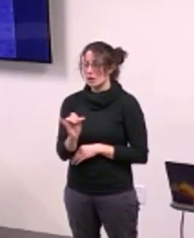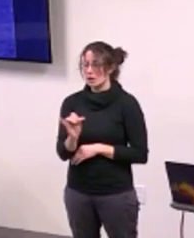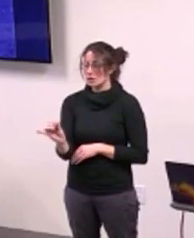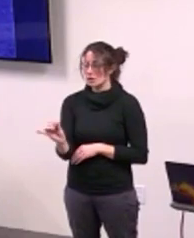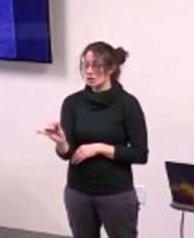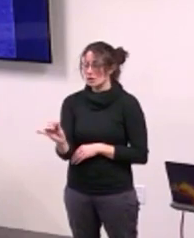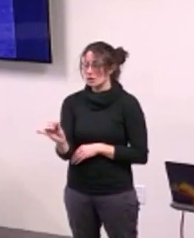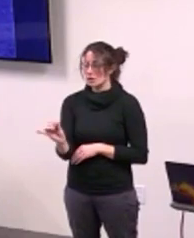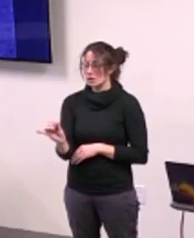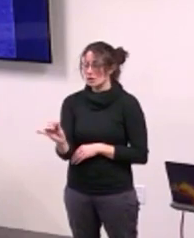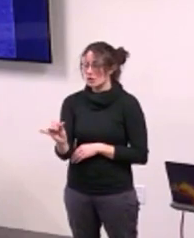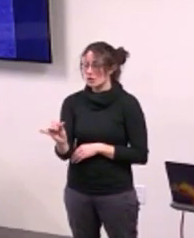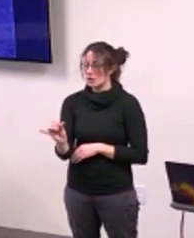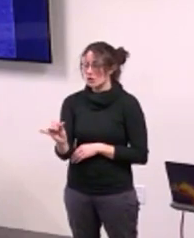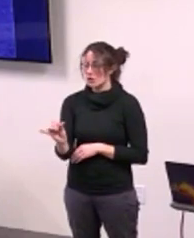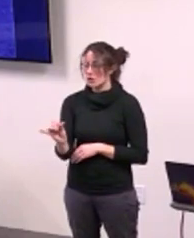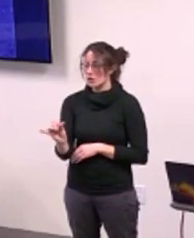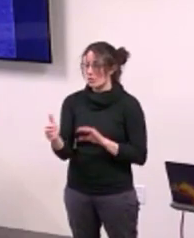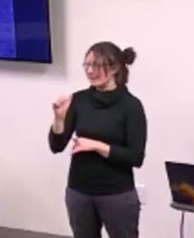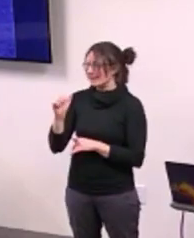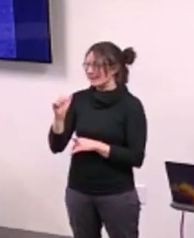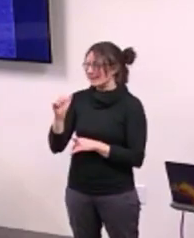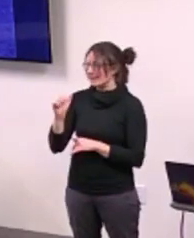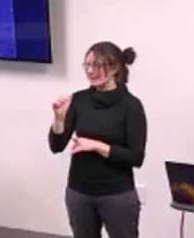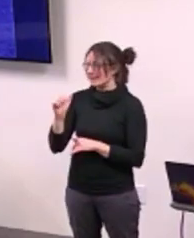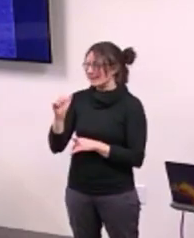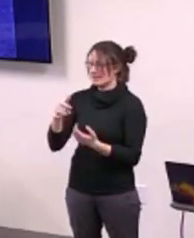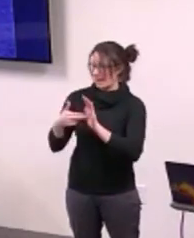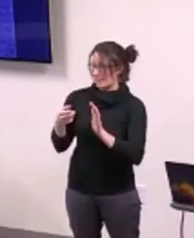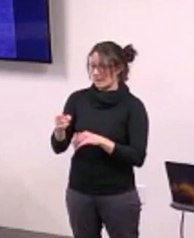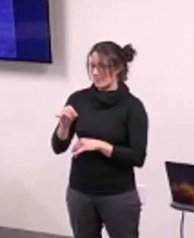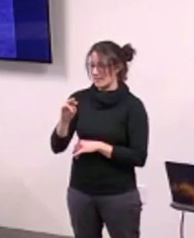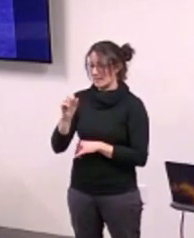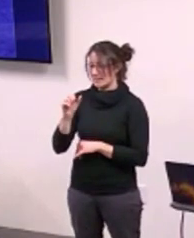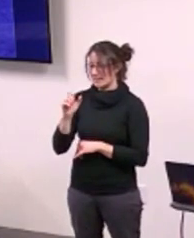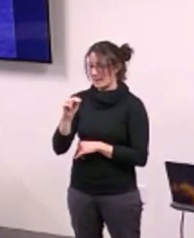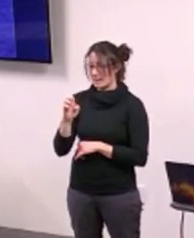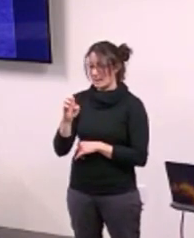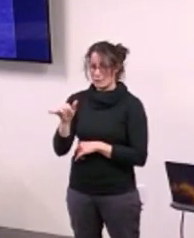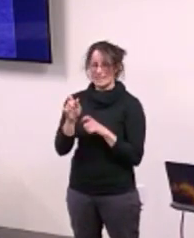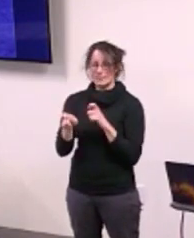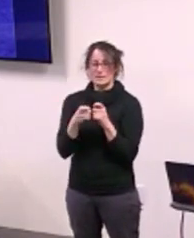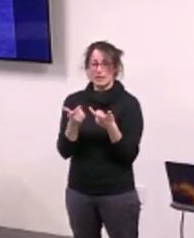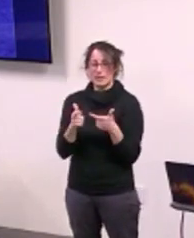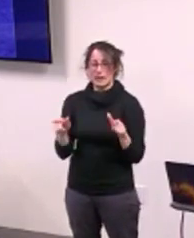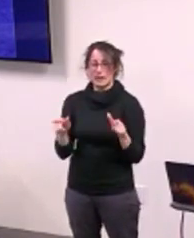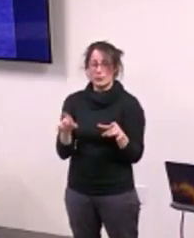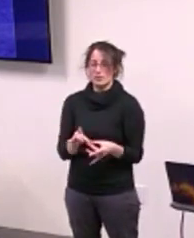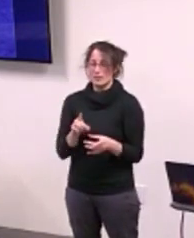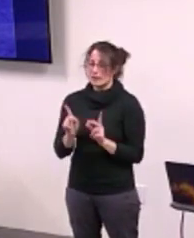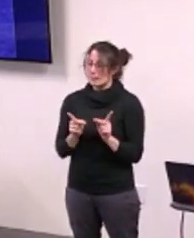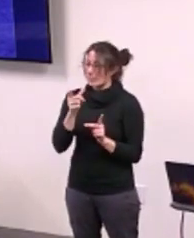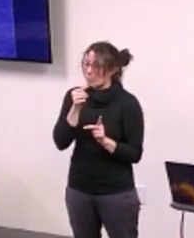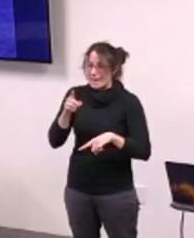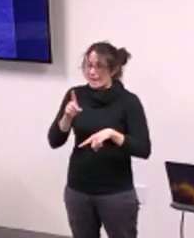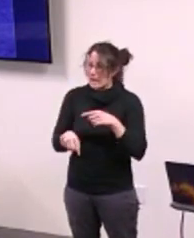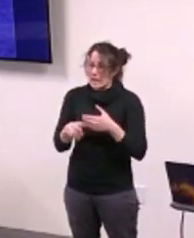by the eugenicists of the time. Doctors, right? So the particular language around folks